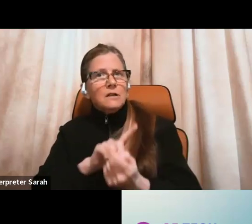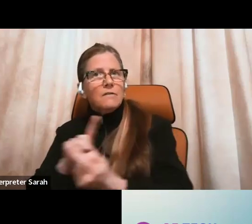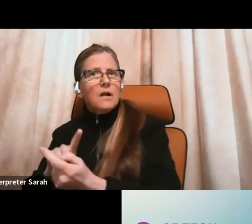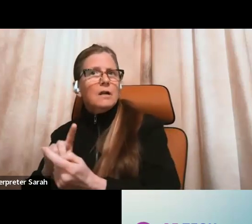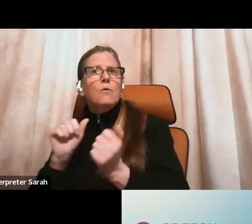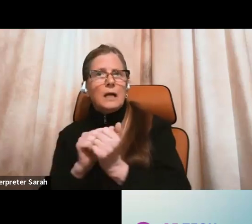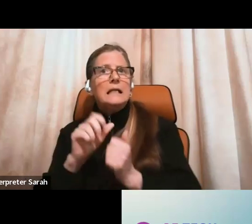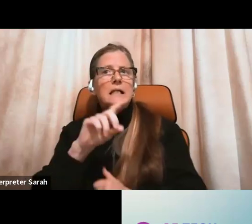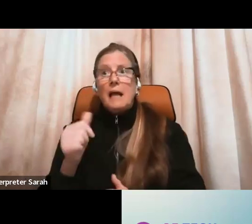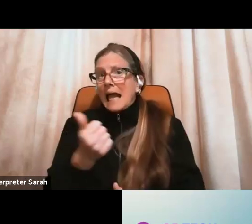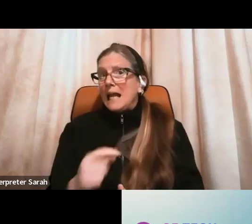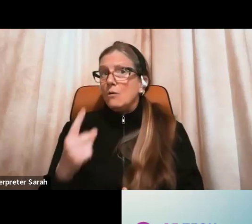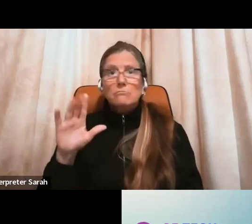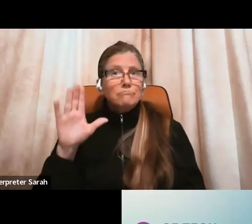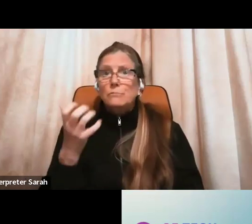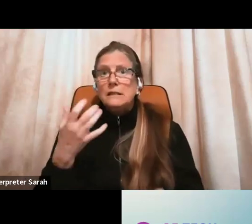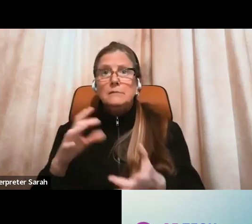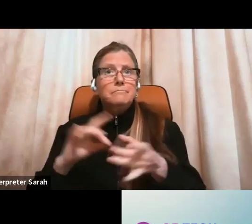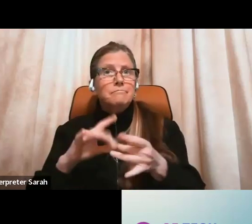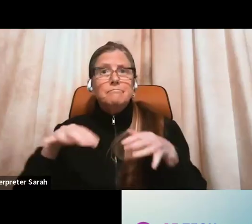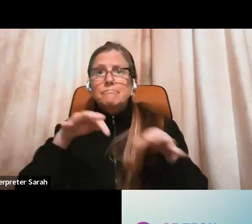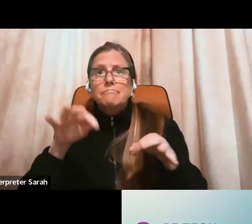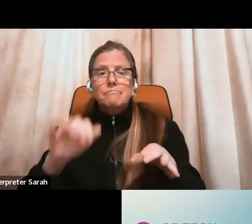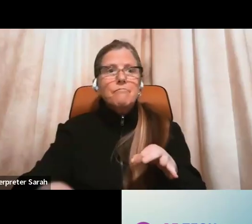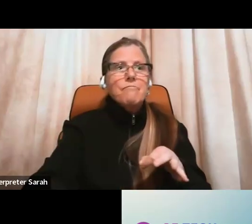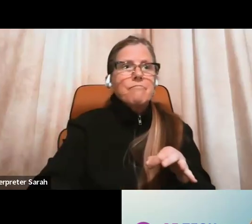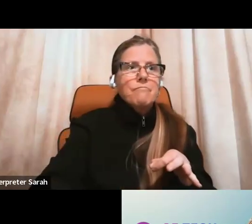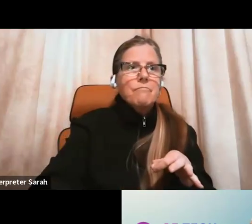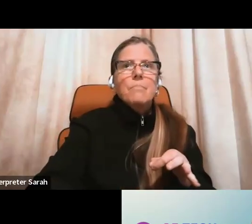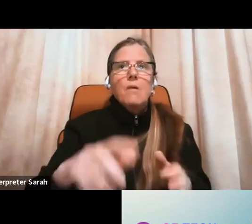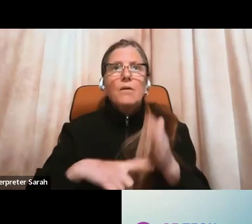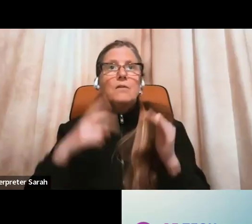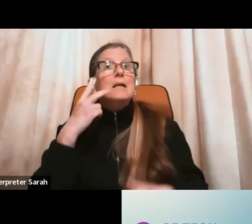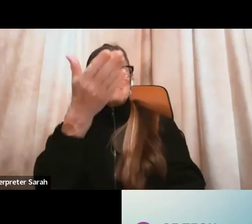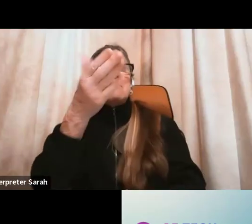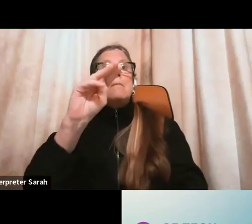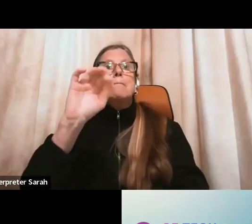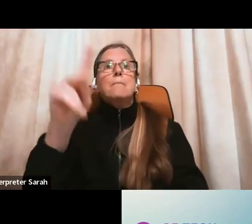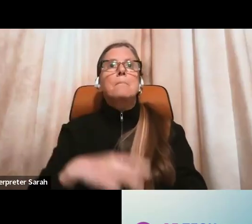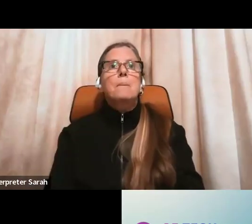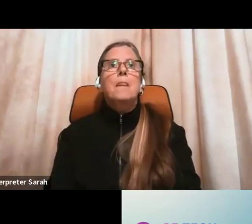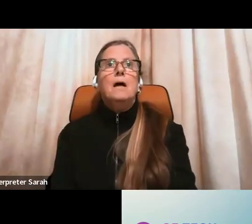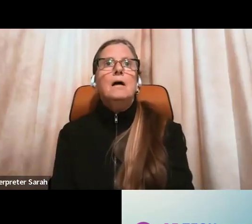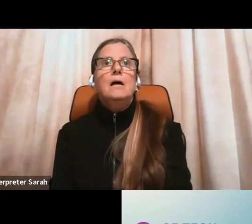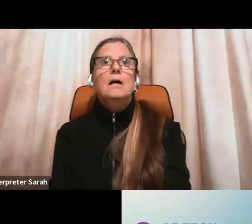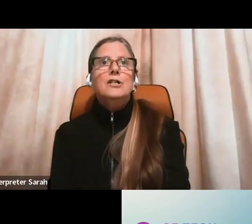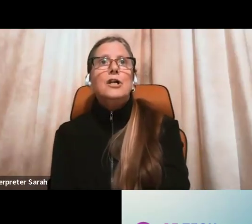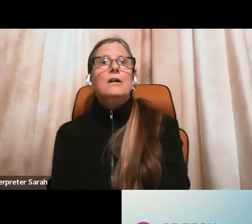like to kind of talk to that in terms of what they're seeing? And yes, please, Mark, yeah.